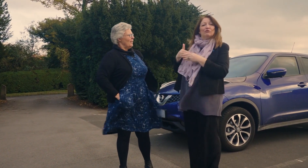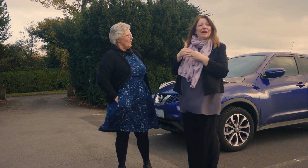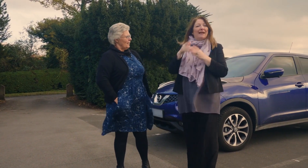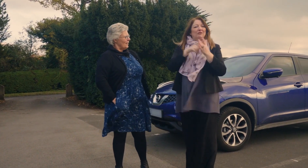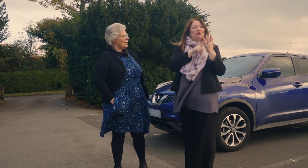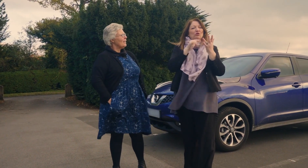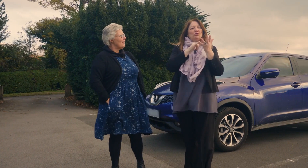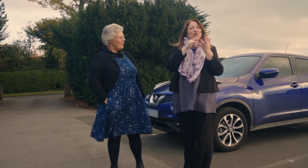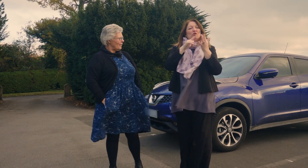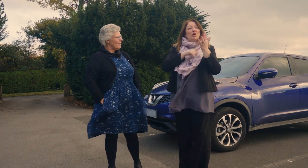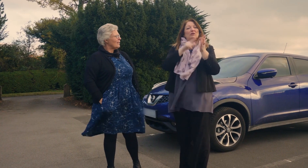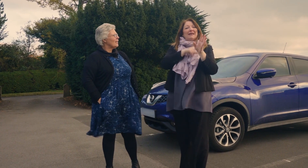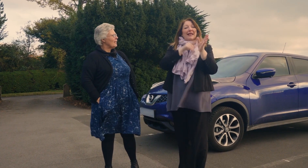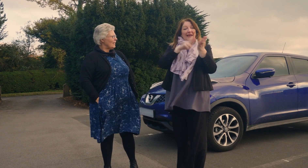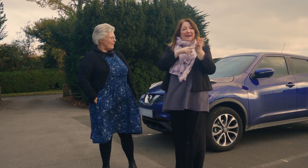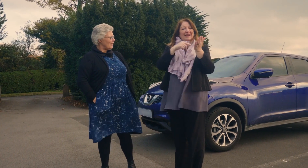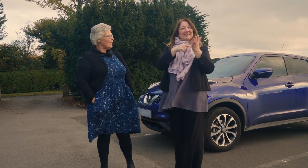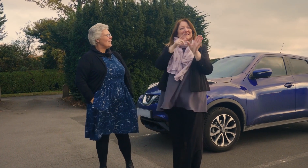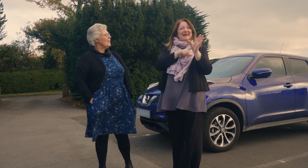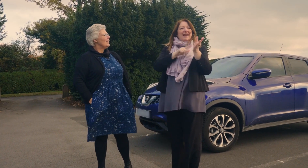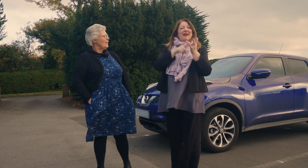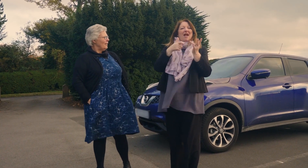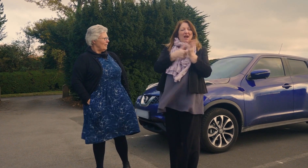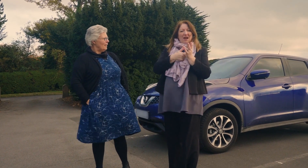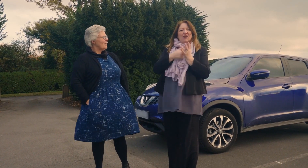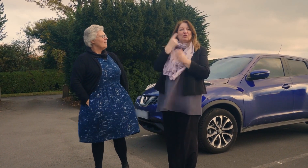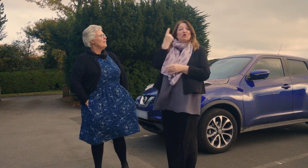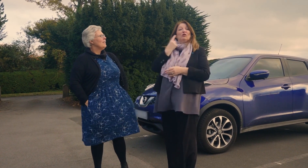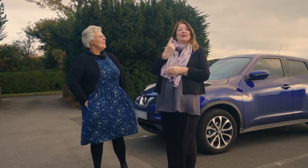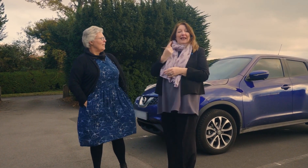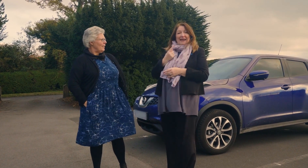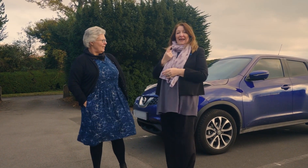This is my friend, Joselyn Taylor.